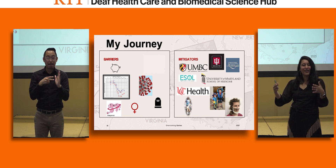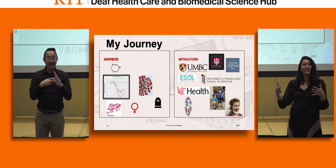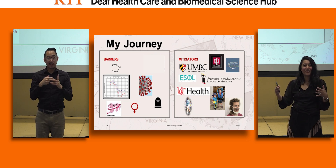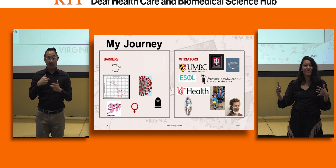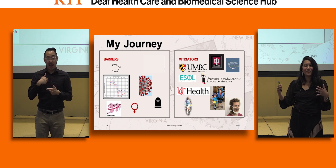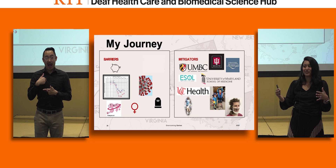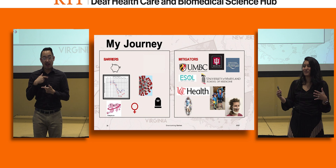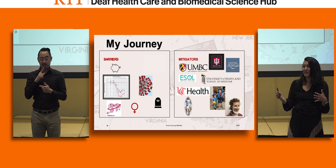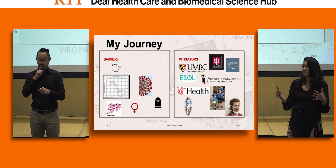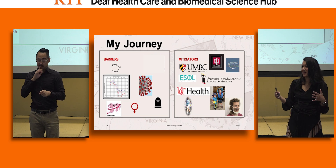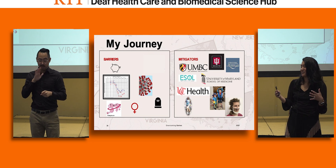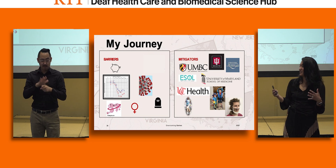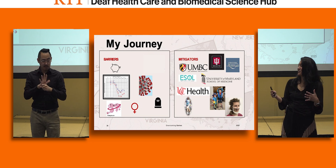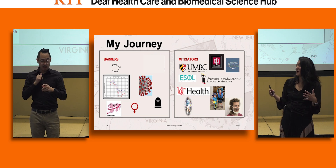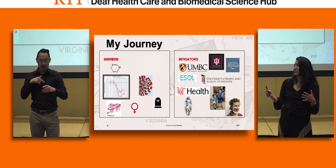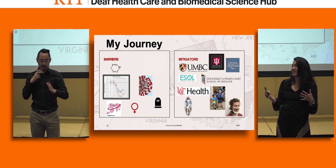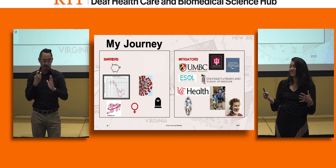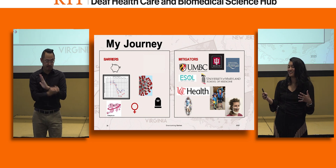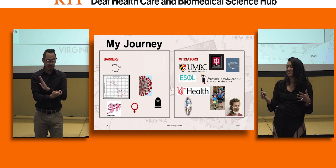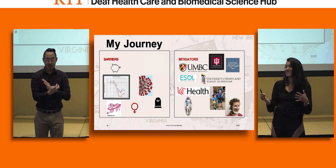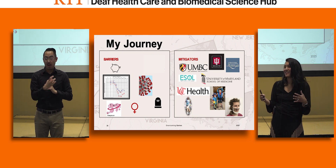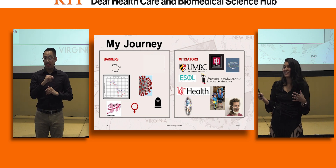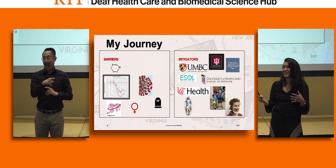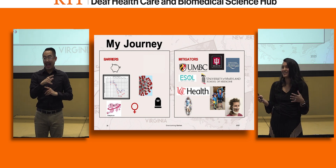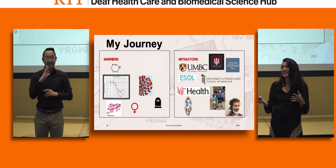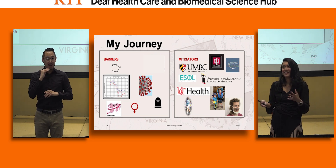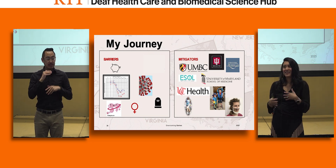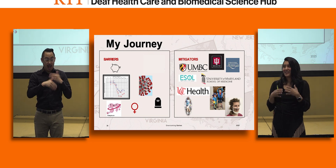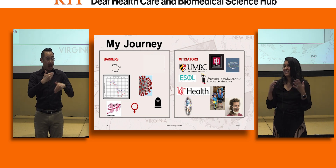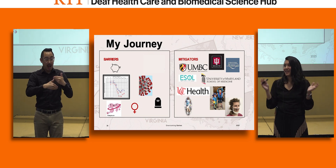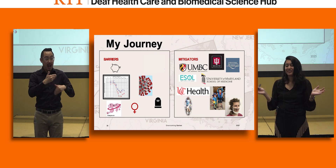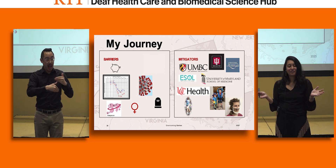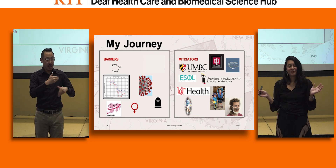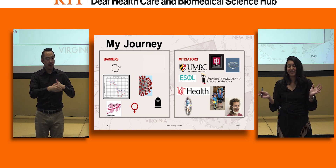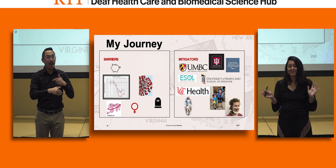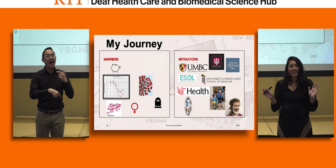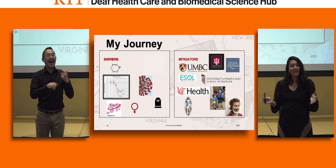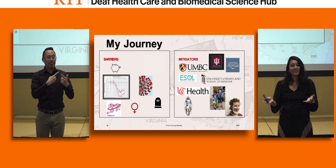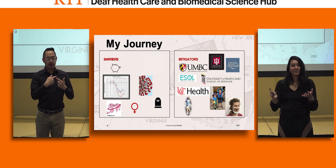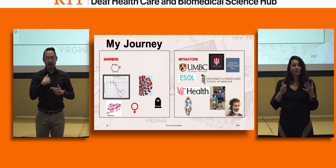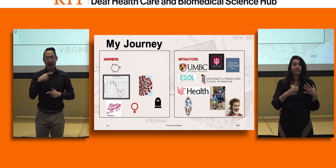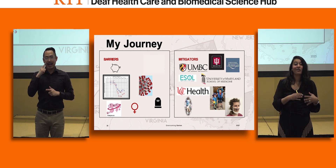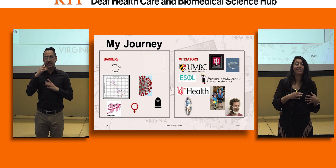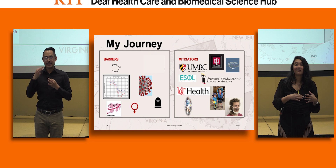for that first round of medical school applications, and then I just realized I had to withdraw